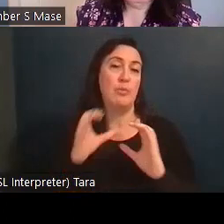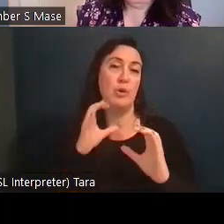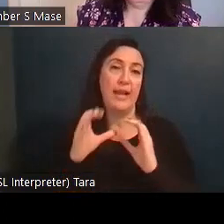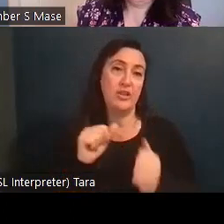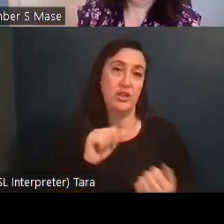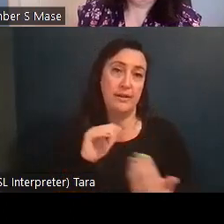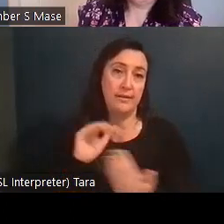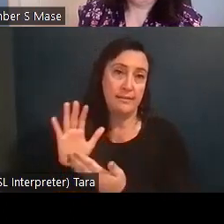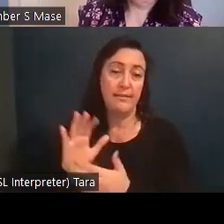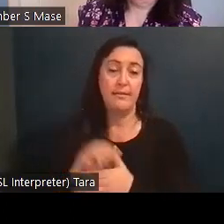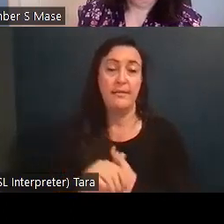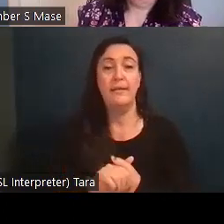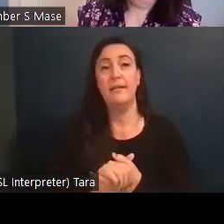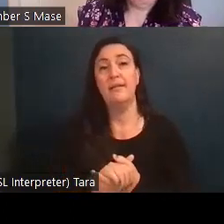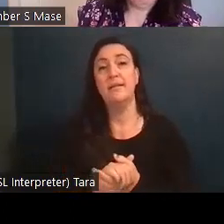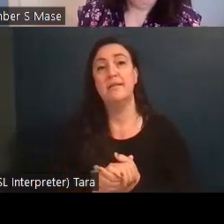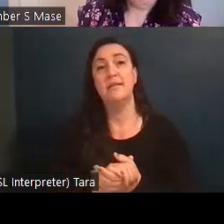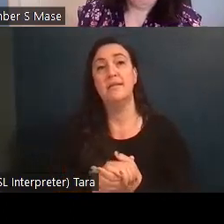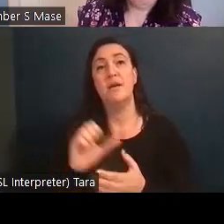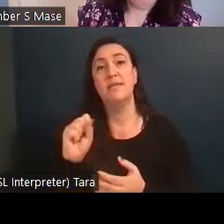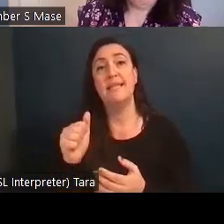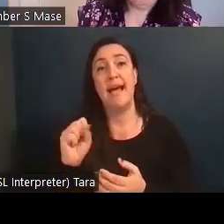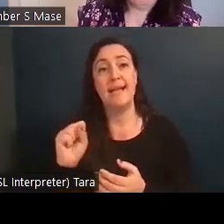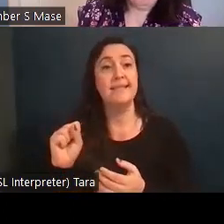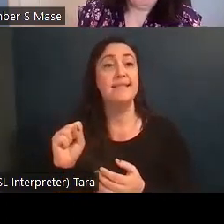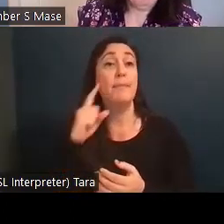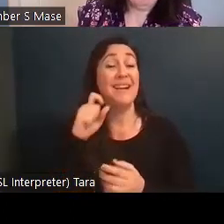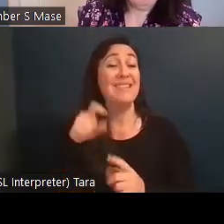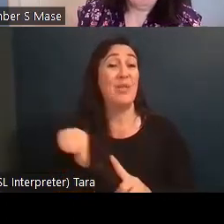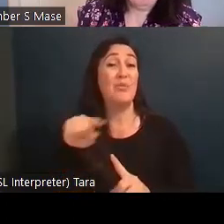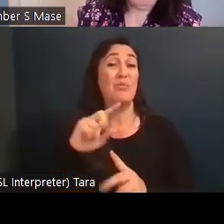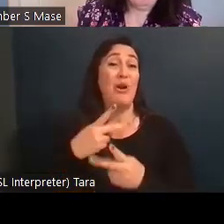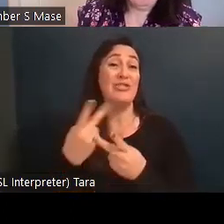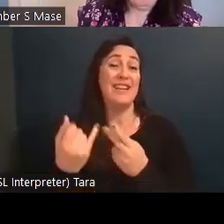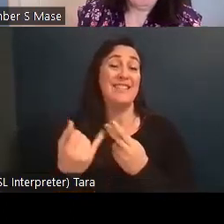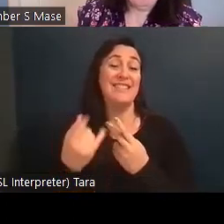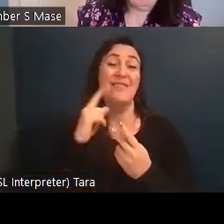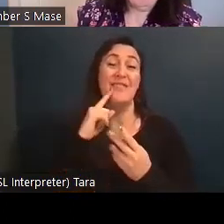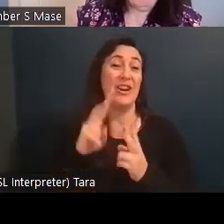So this SAS because SAS projects are so stakeholder driven, a lot